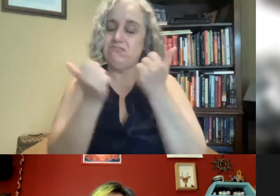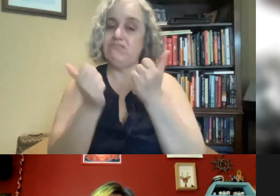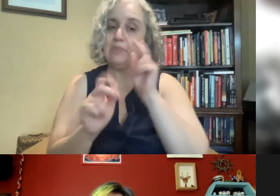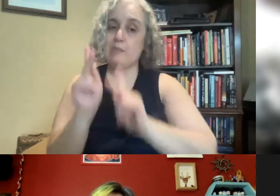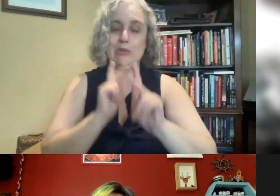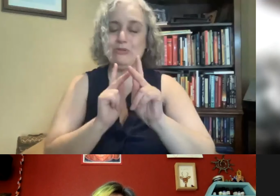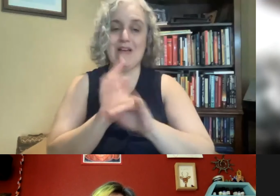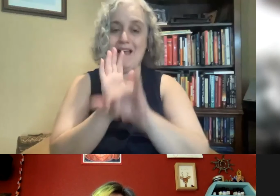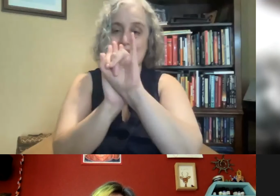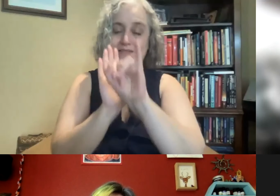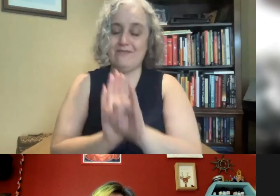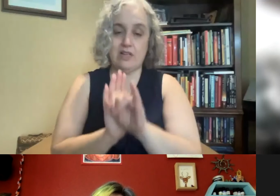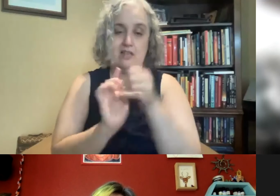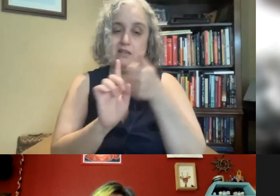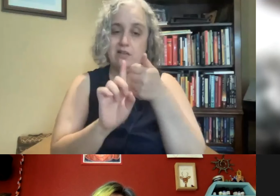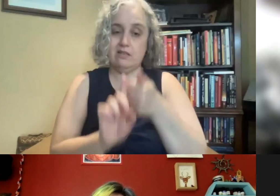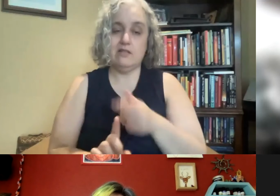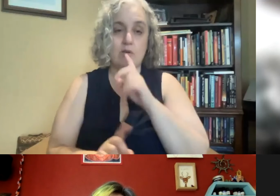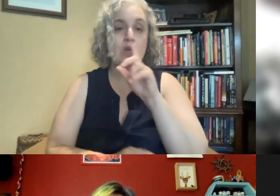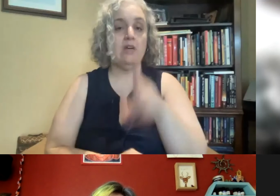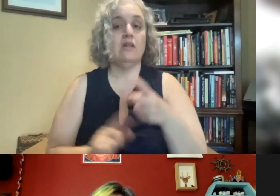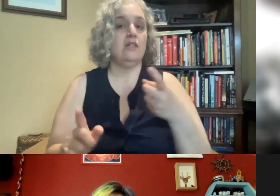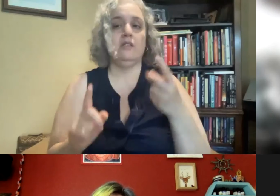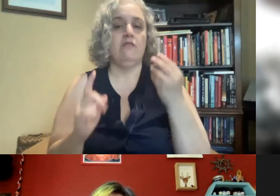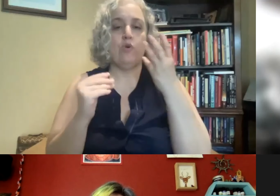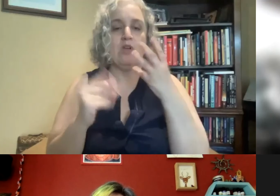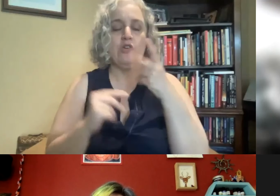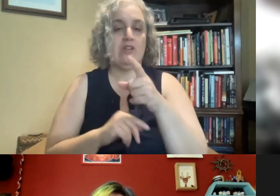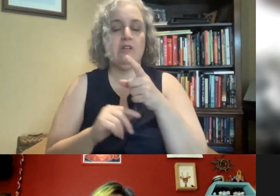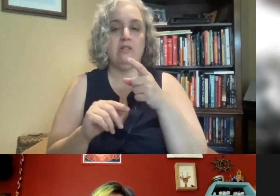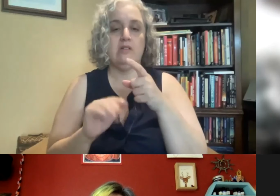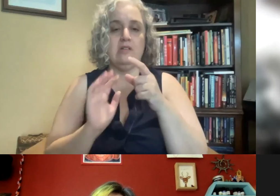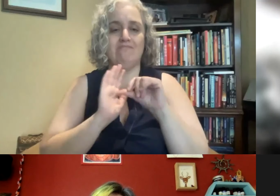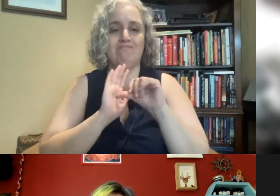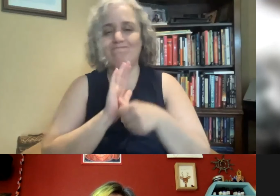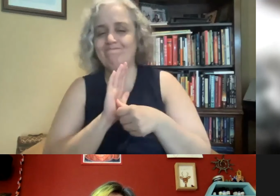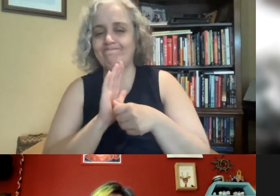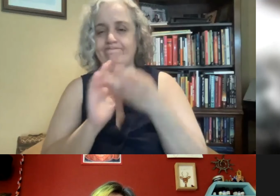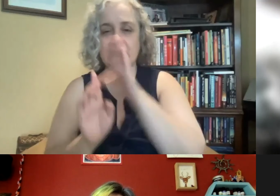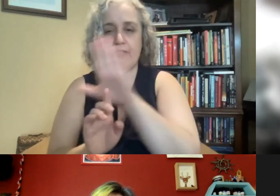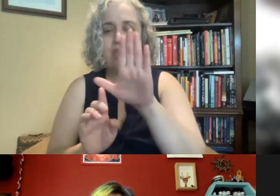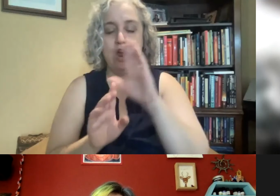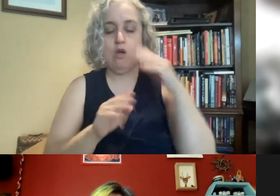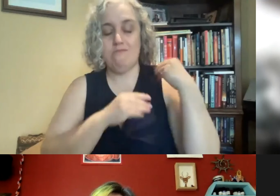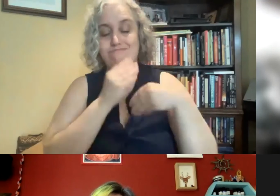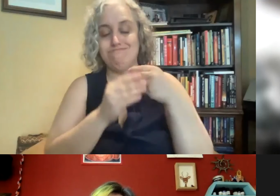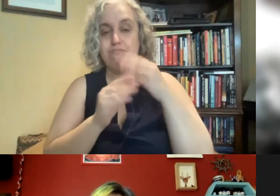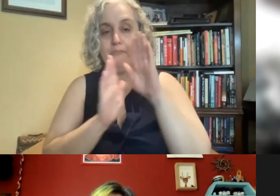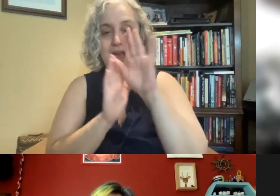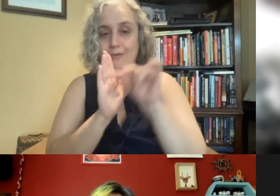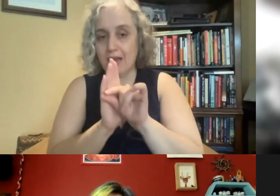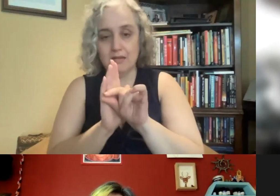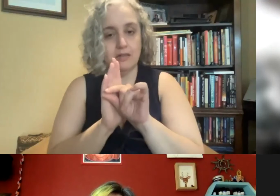so there isn't really a data point that you could point to epidemiologically. However, if you were to look